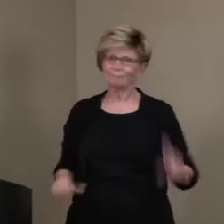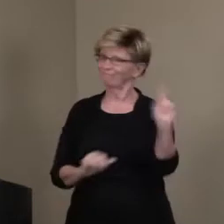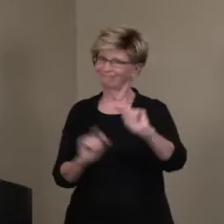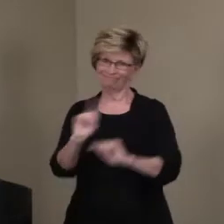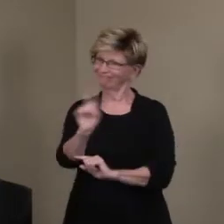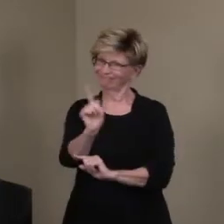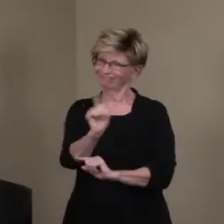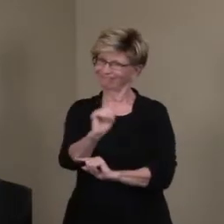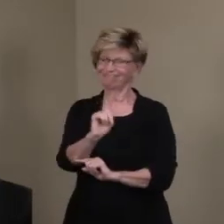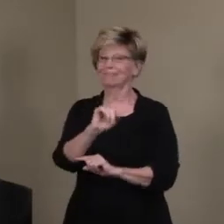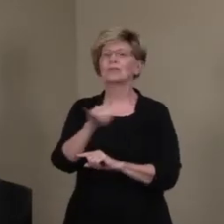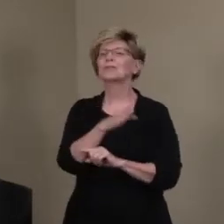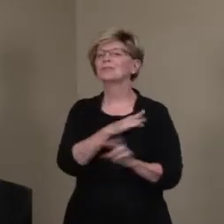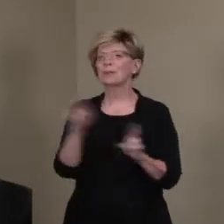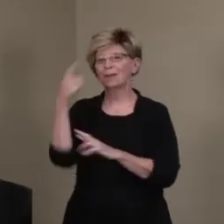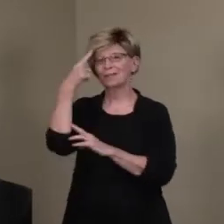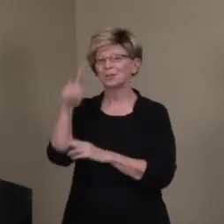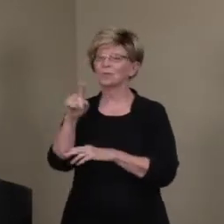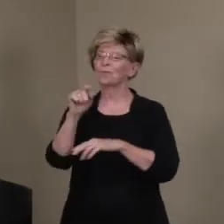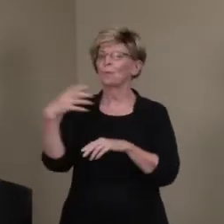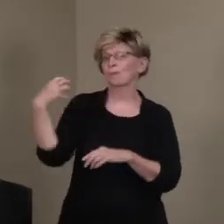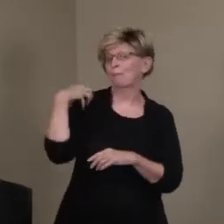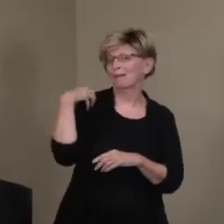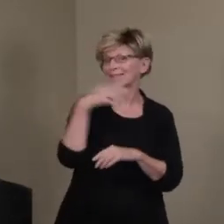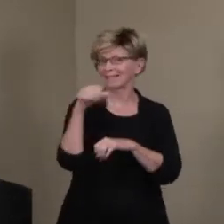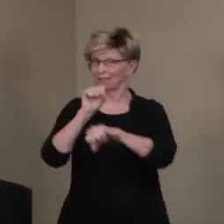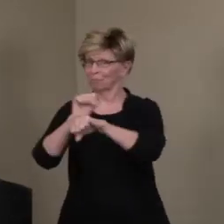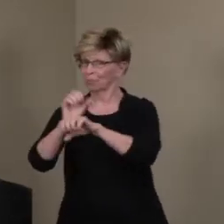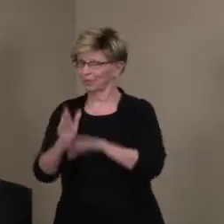jump readiness it's not only for the student or client it's also for the